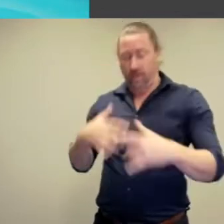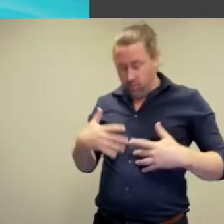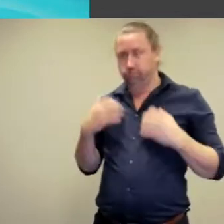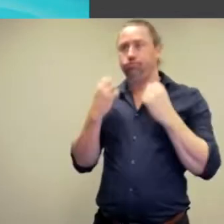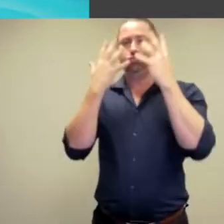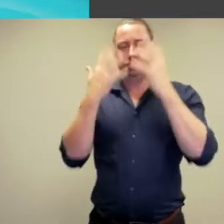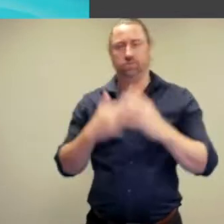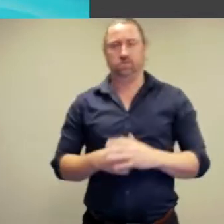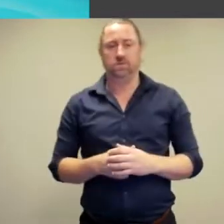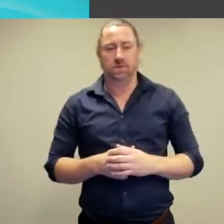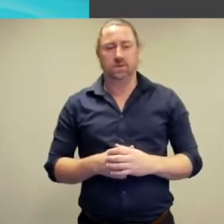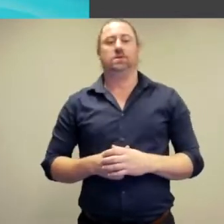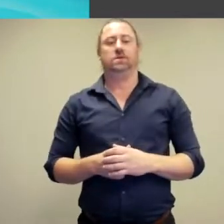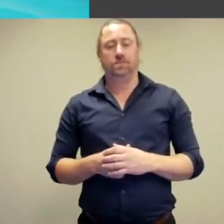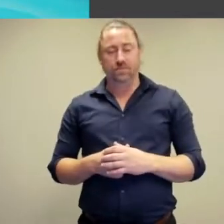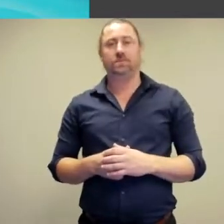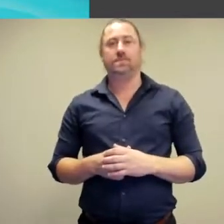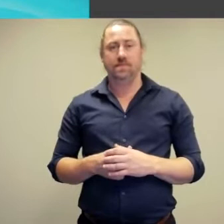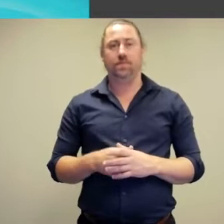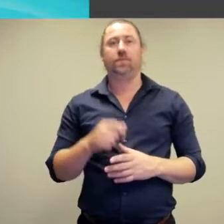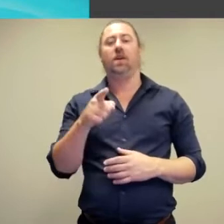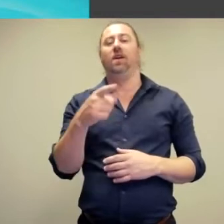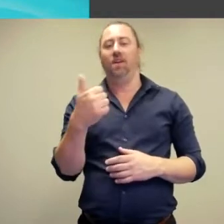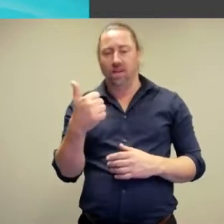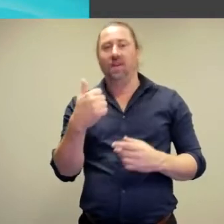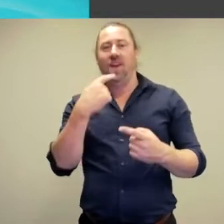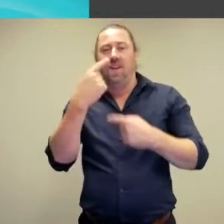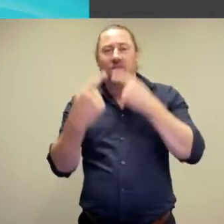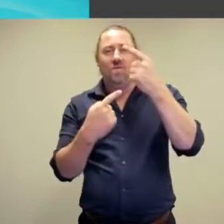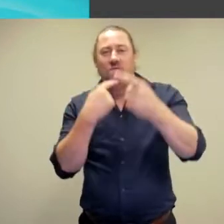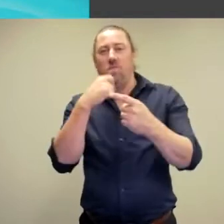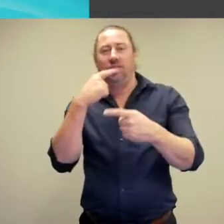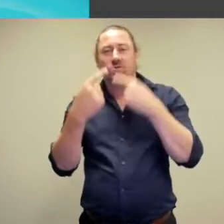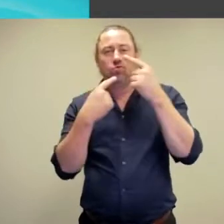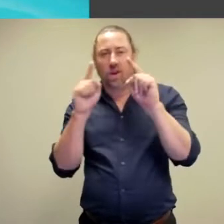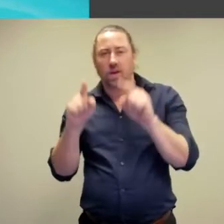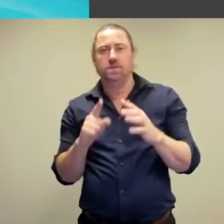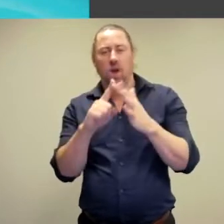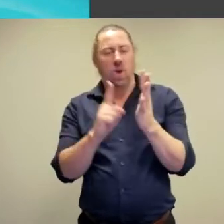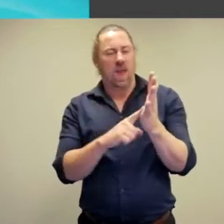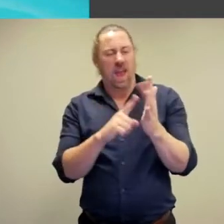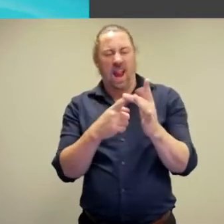Ooh wonderful to see some descriptions